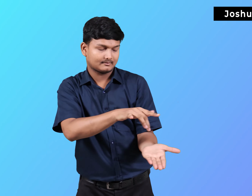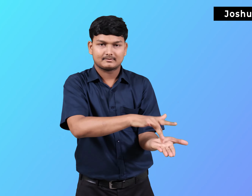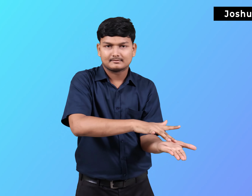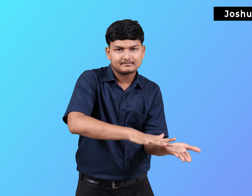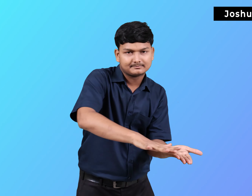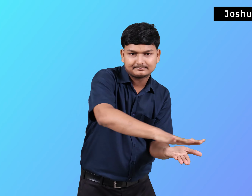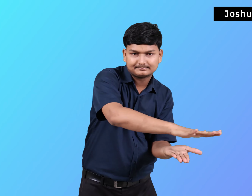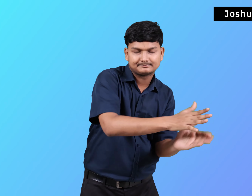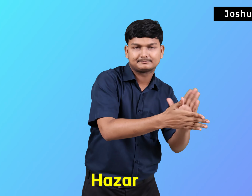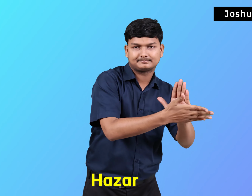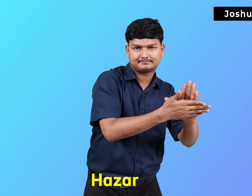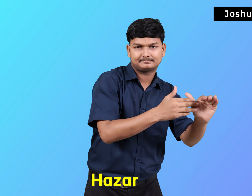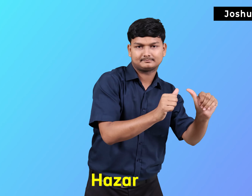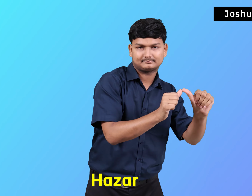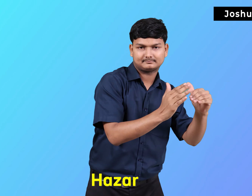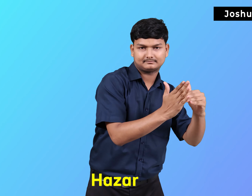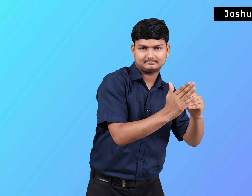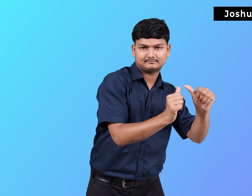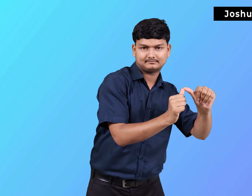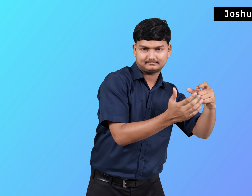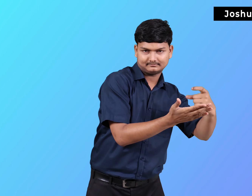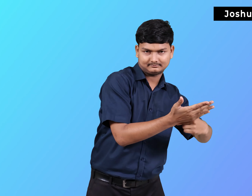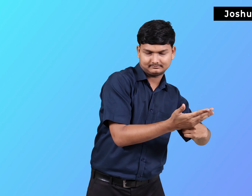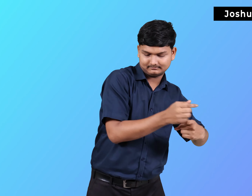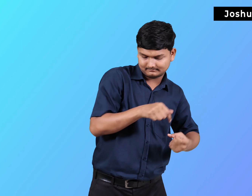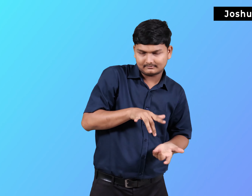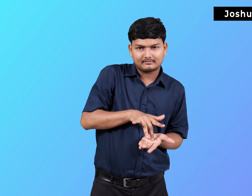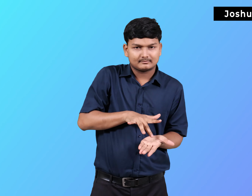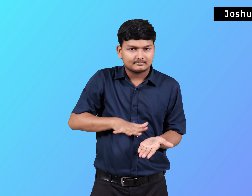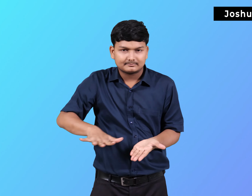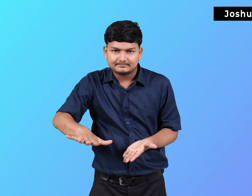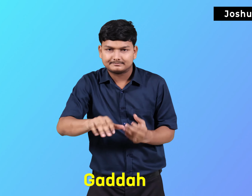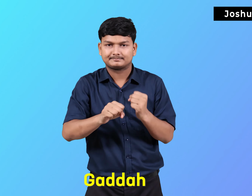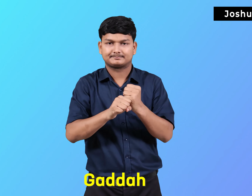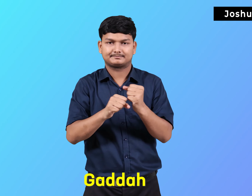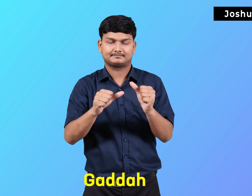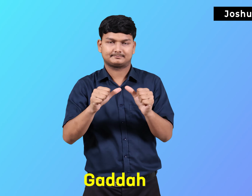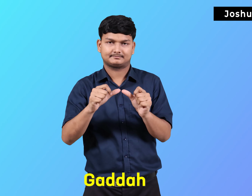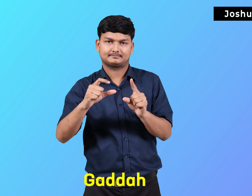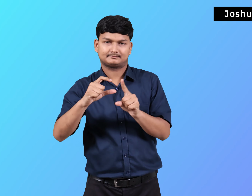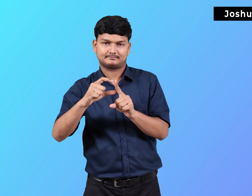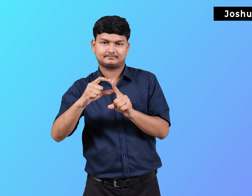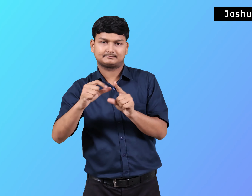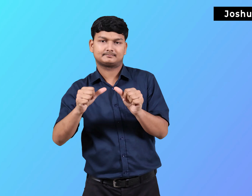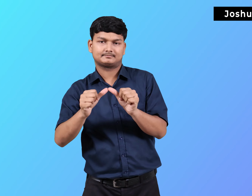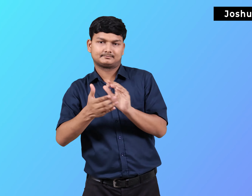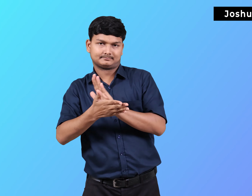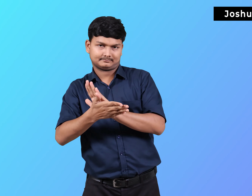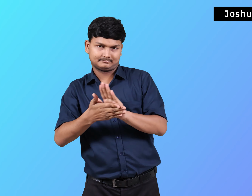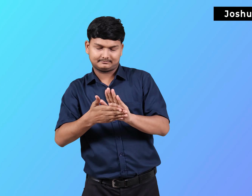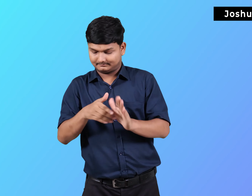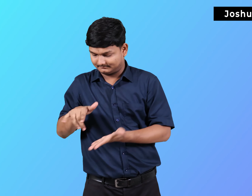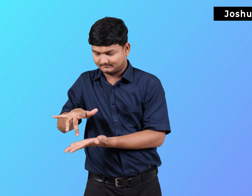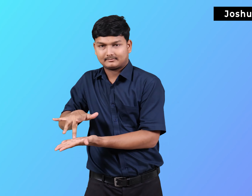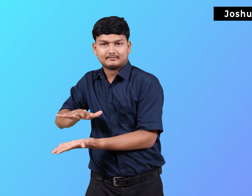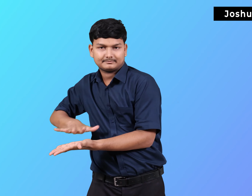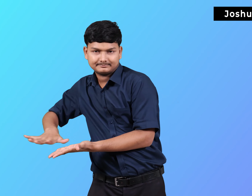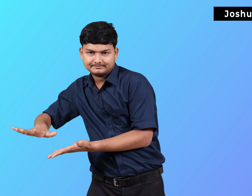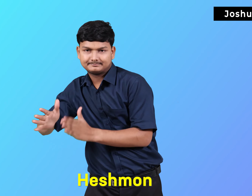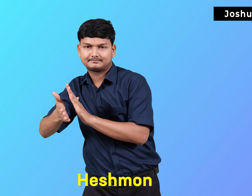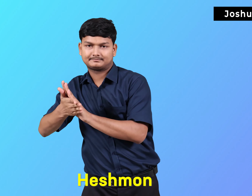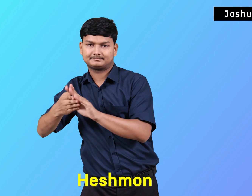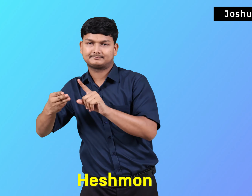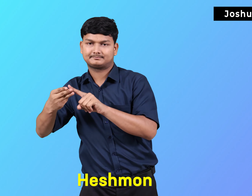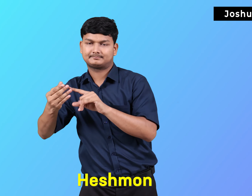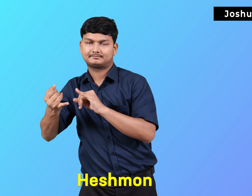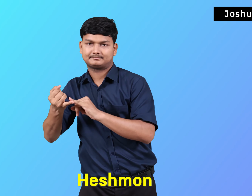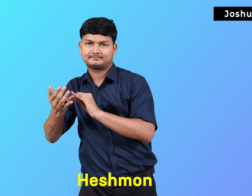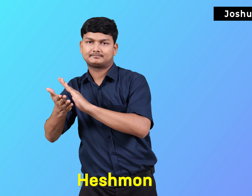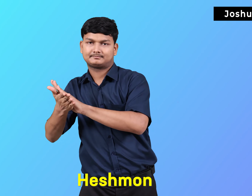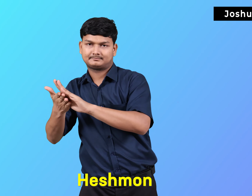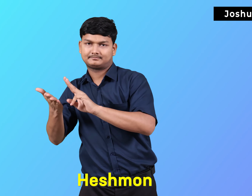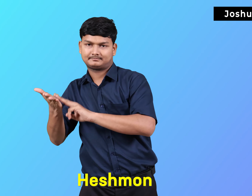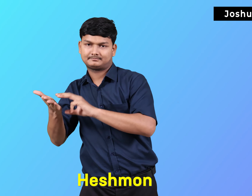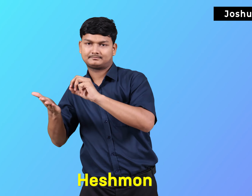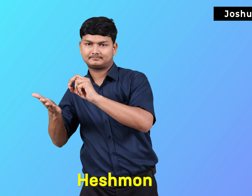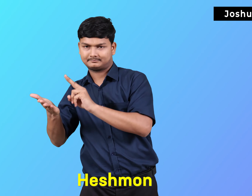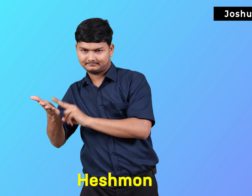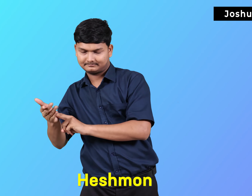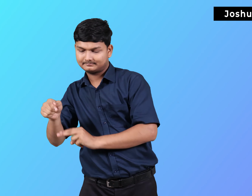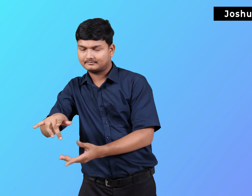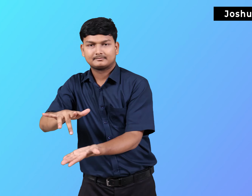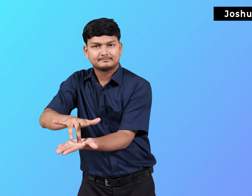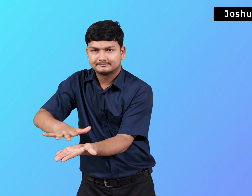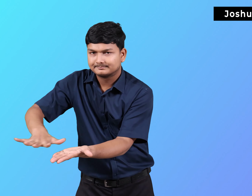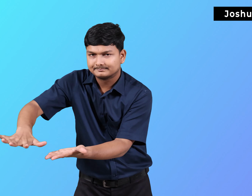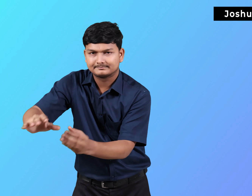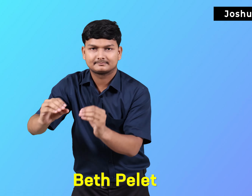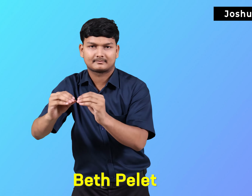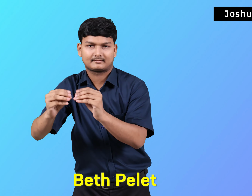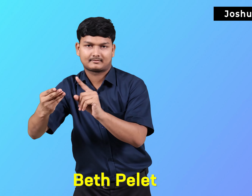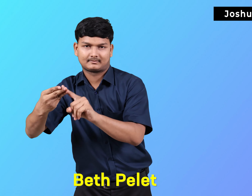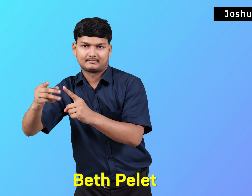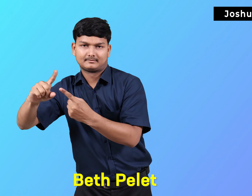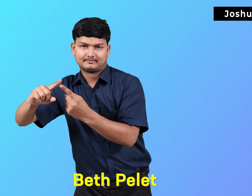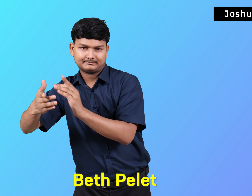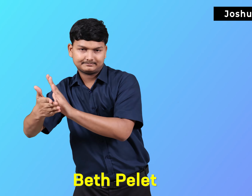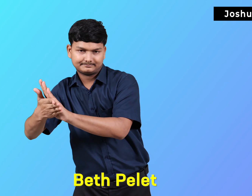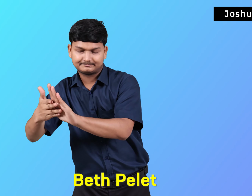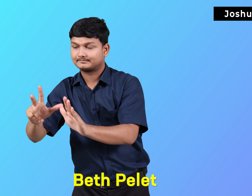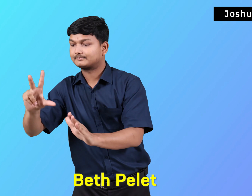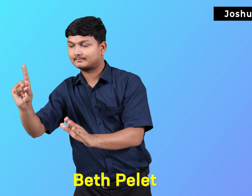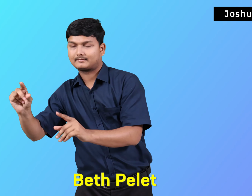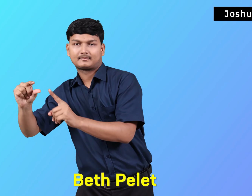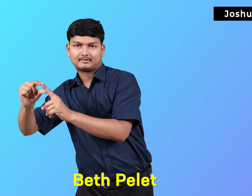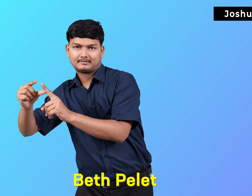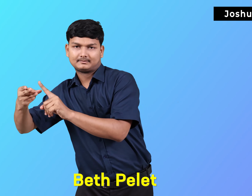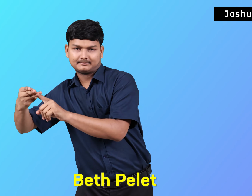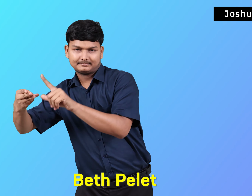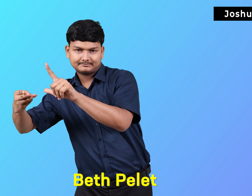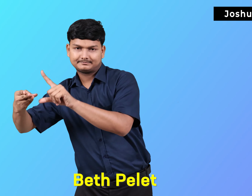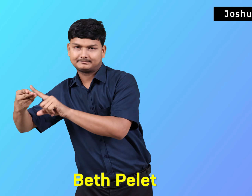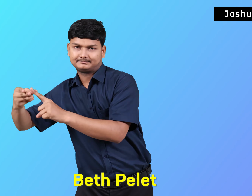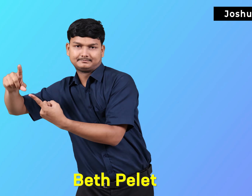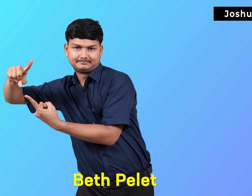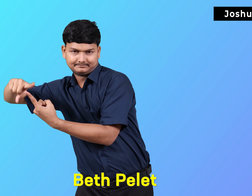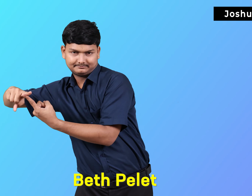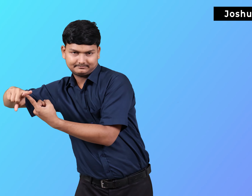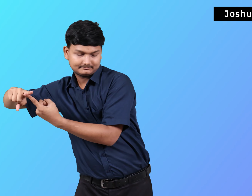Hazar Gaddah, Heshmon, Beth Pelet,